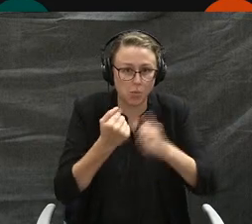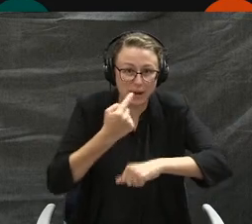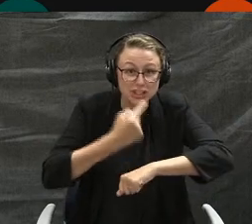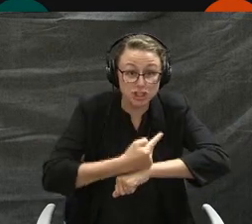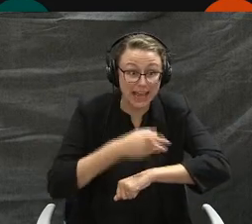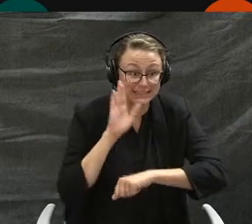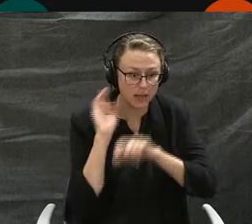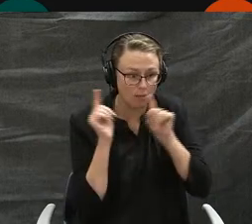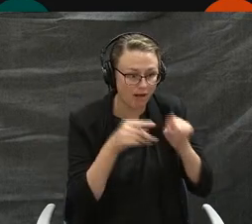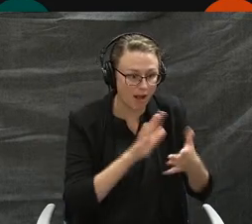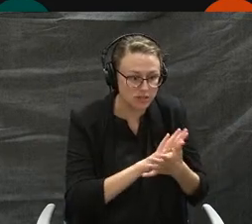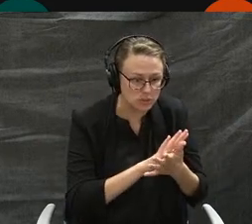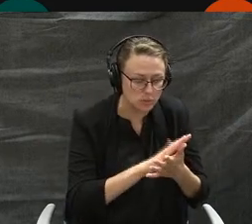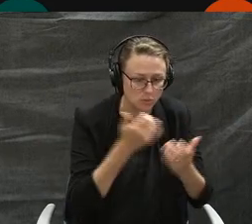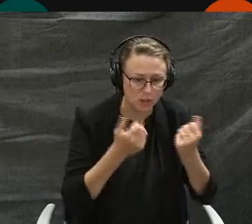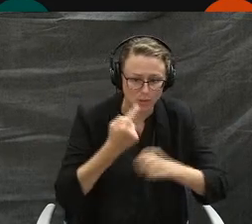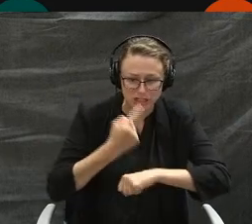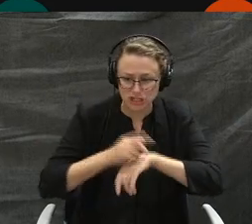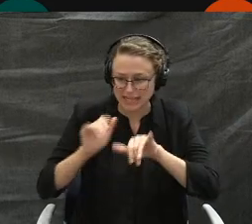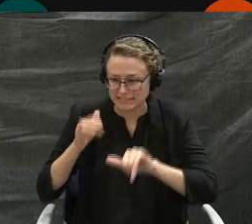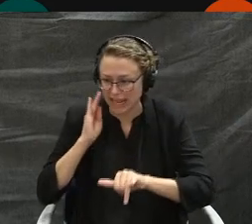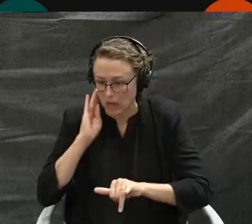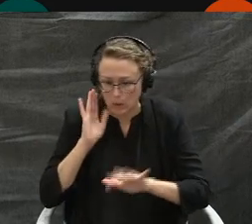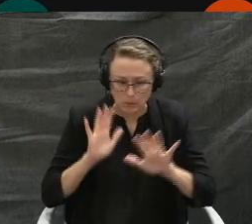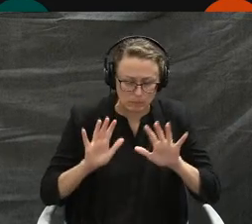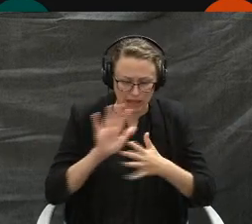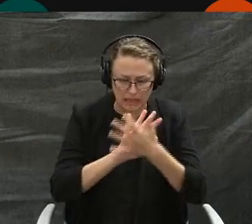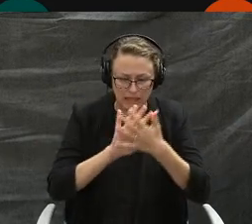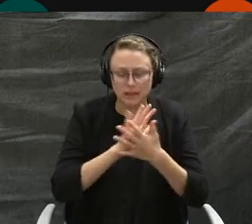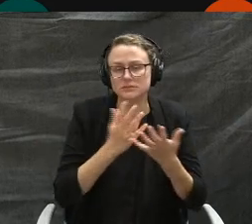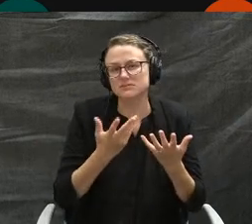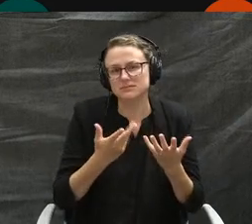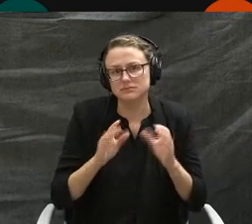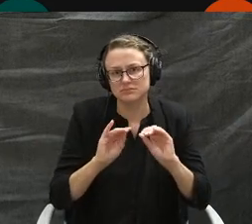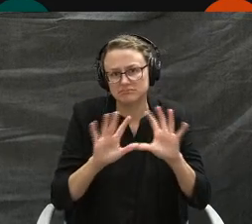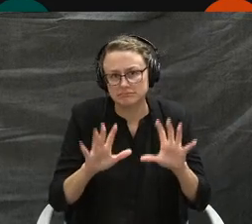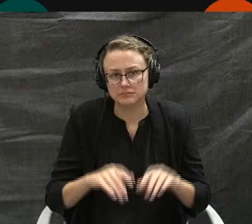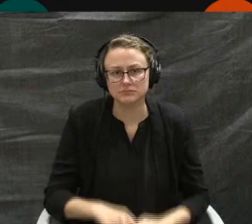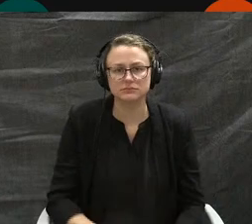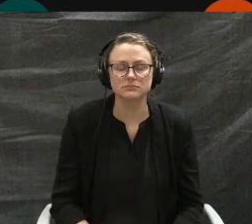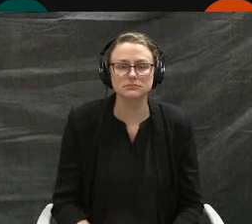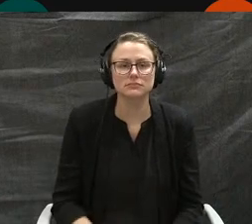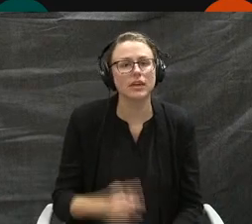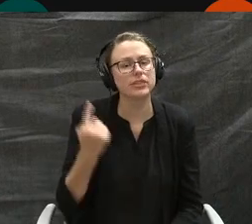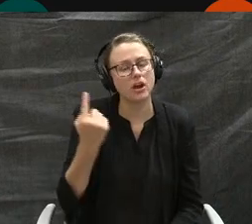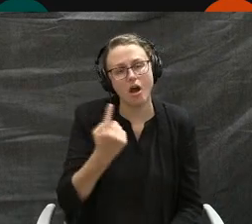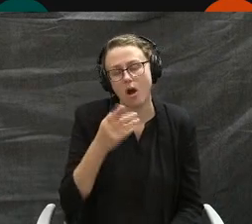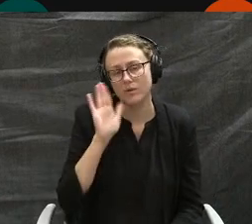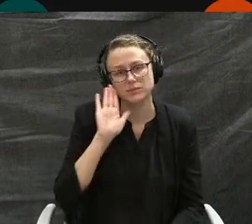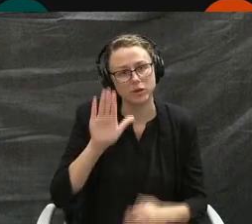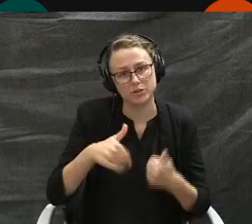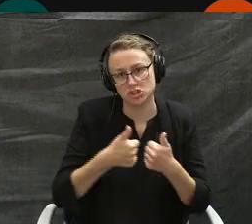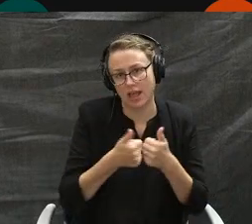stays there. Gonna be staying home, doing the streamed instruction so there's always going to be challenges with